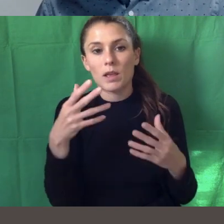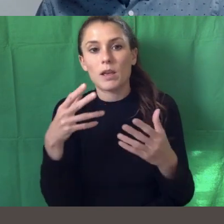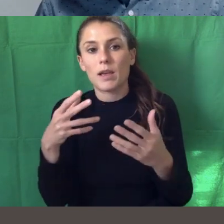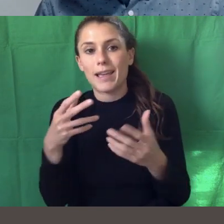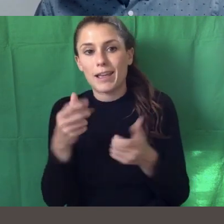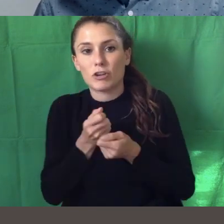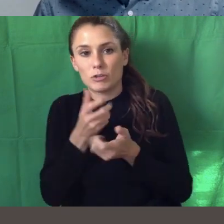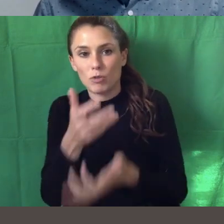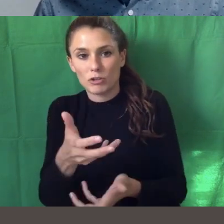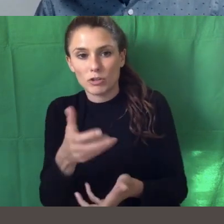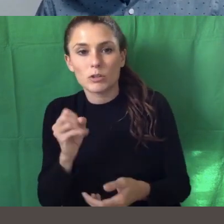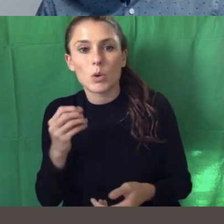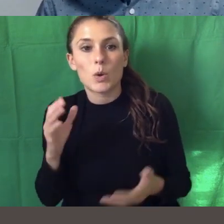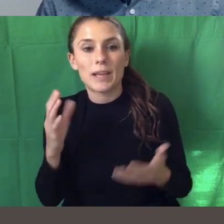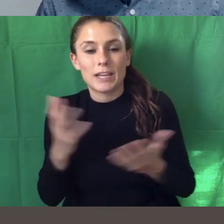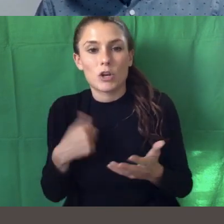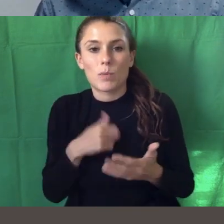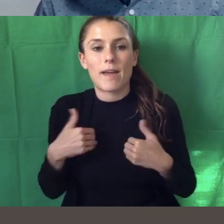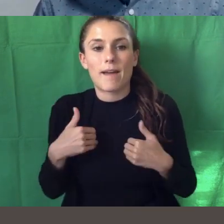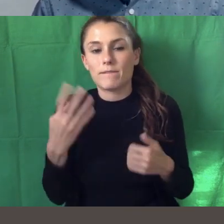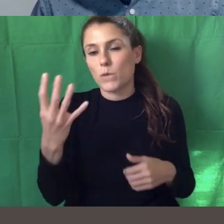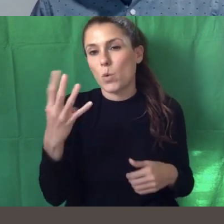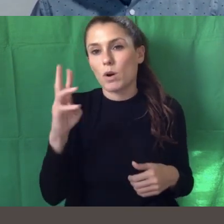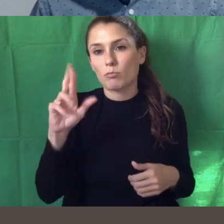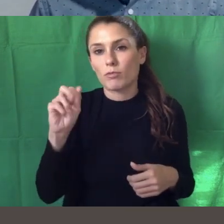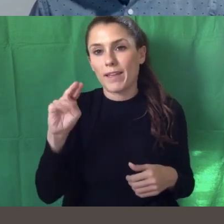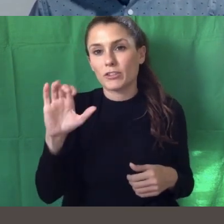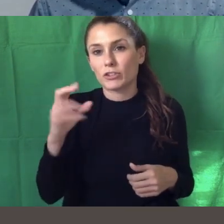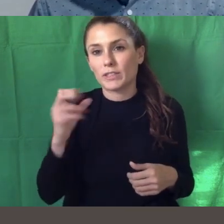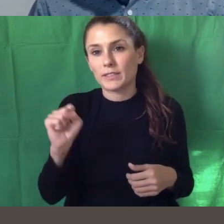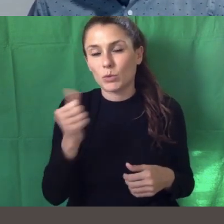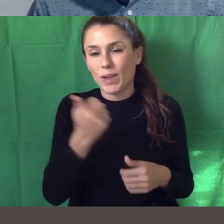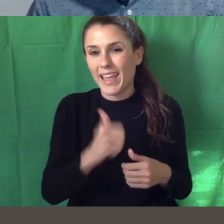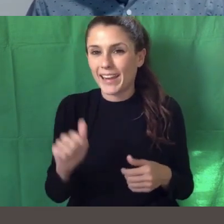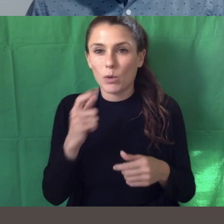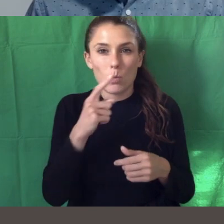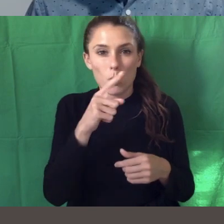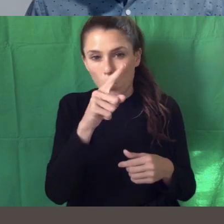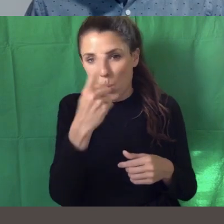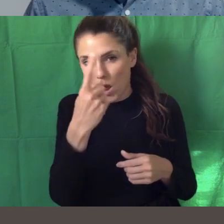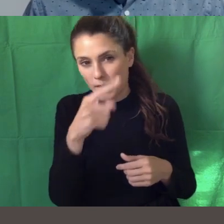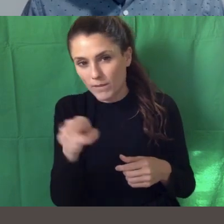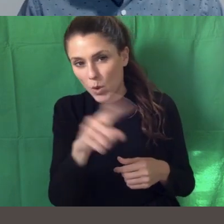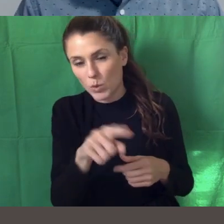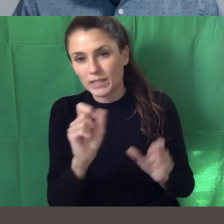Here we have four branches. So any one of these could be an assignment match.